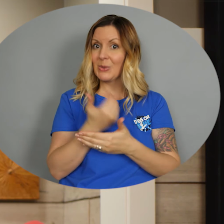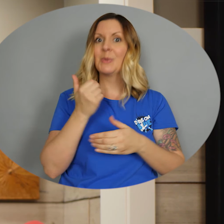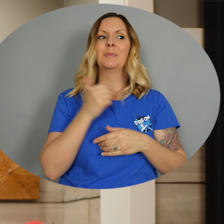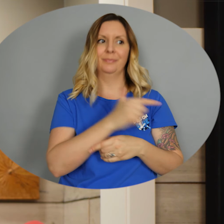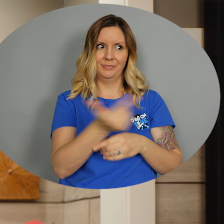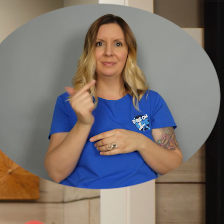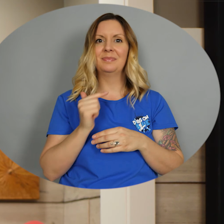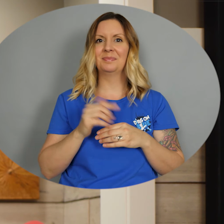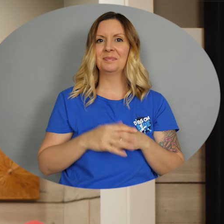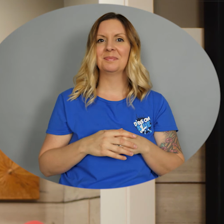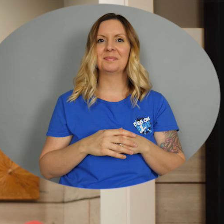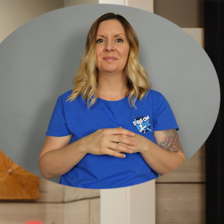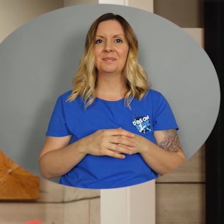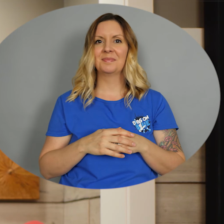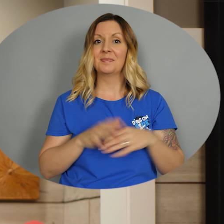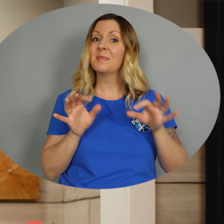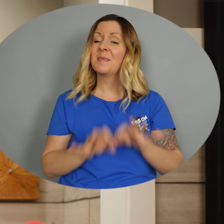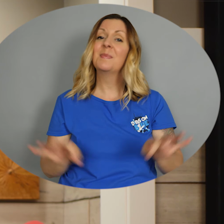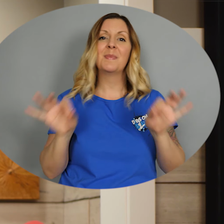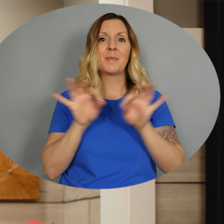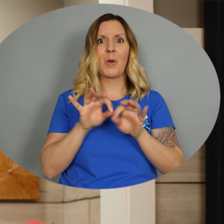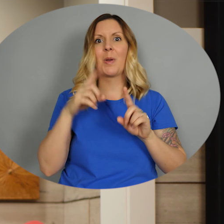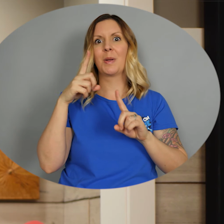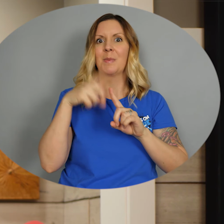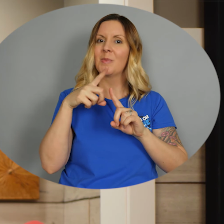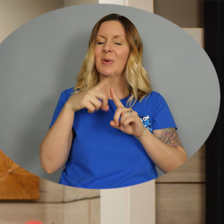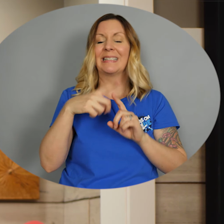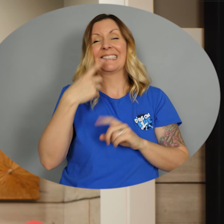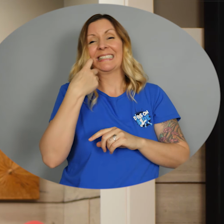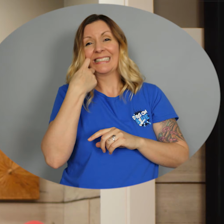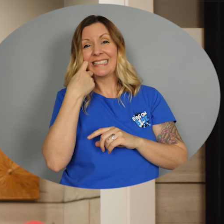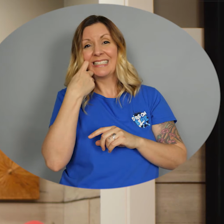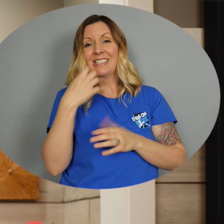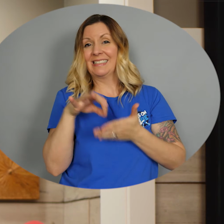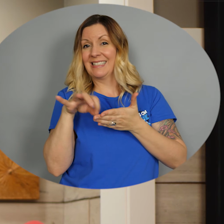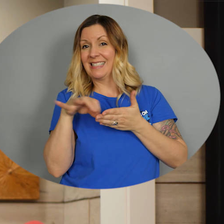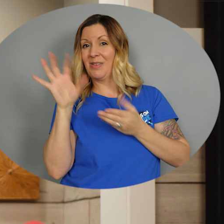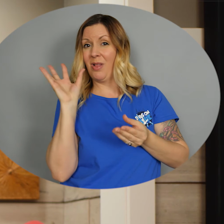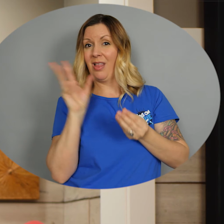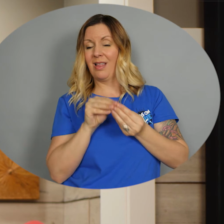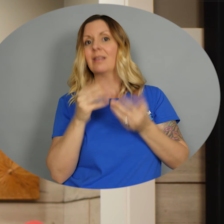begins. Now it’s important to realize that the points you score in a round are not carried